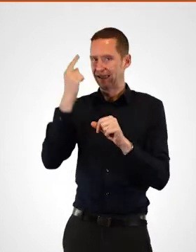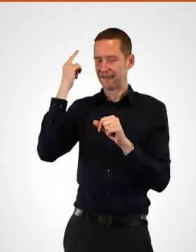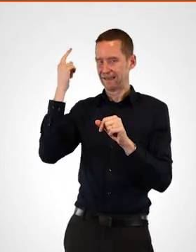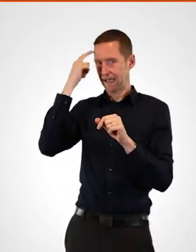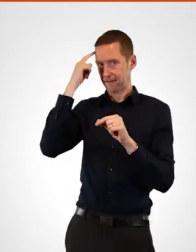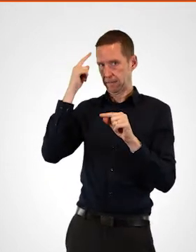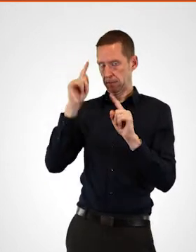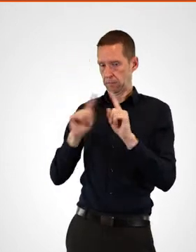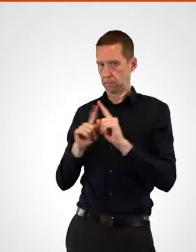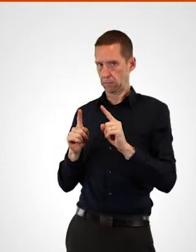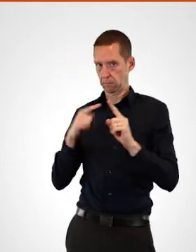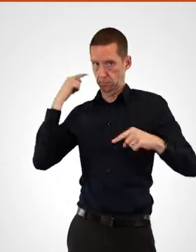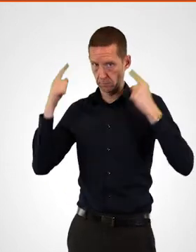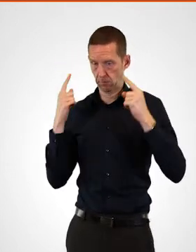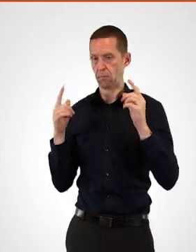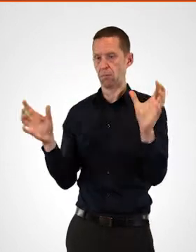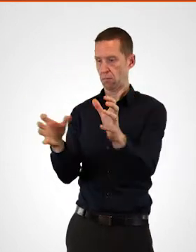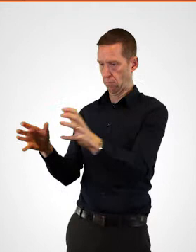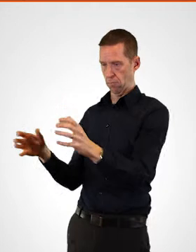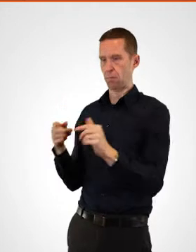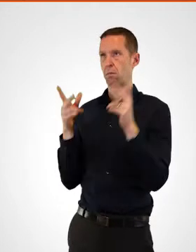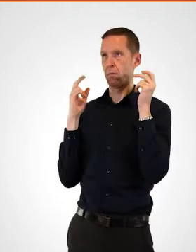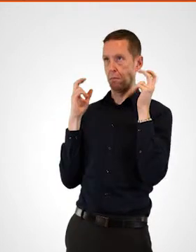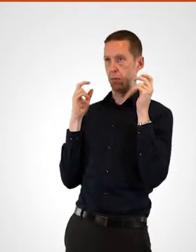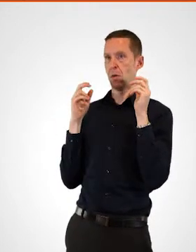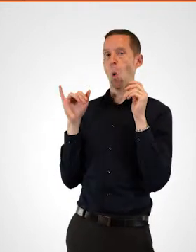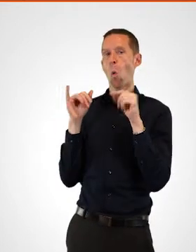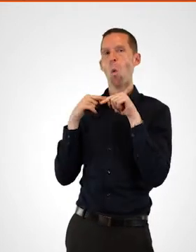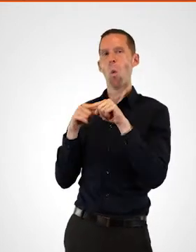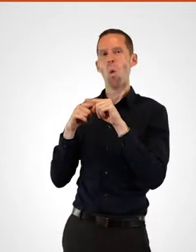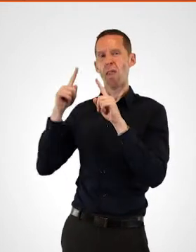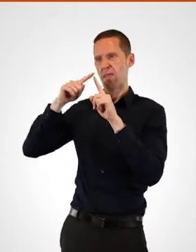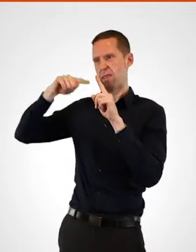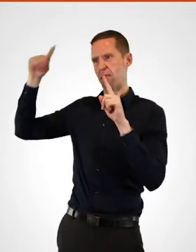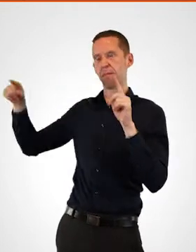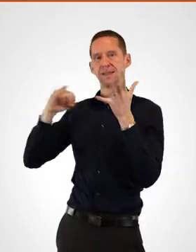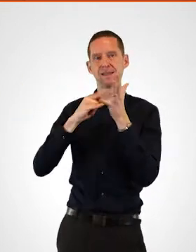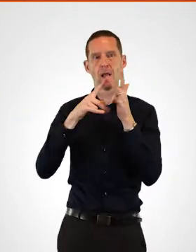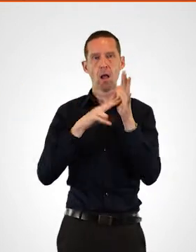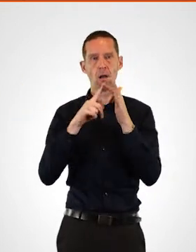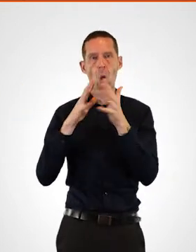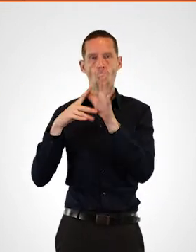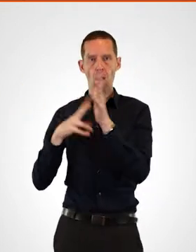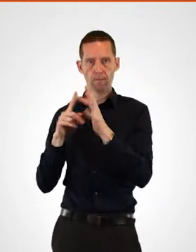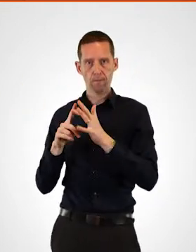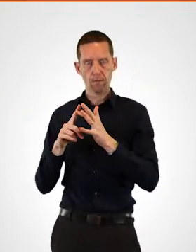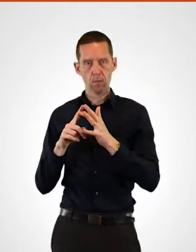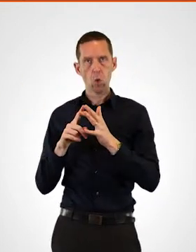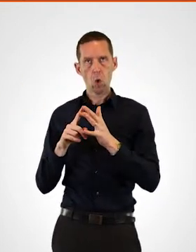in noise or in a sine wave version. So she's comparing as it were something